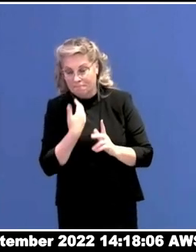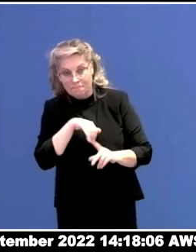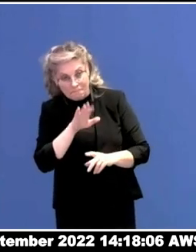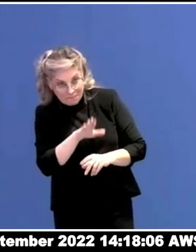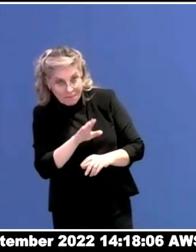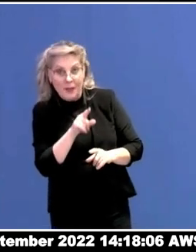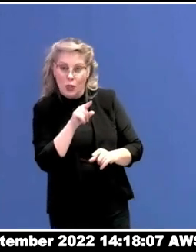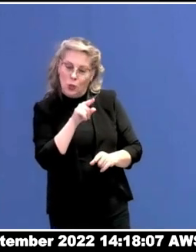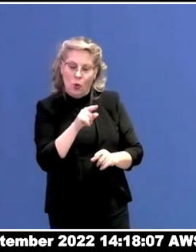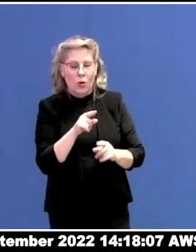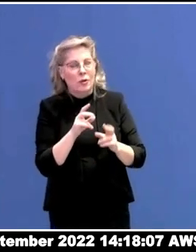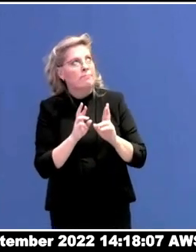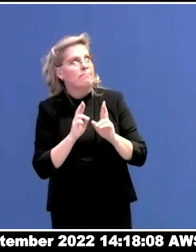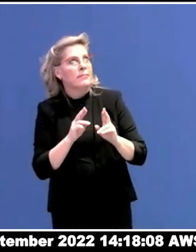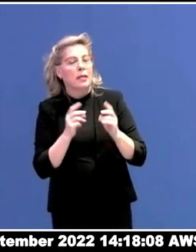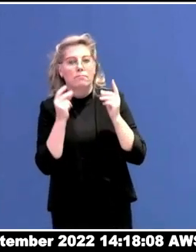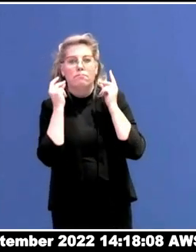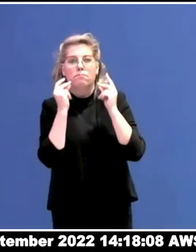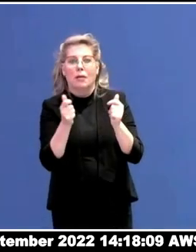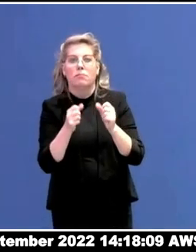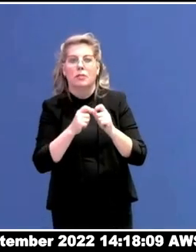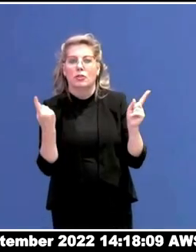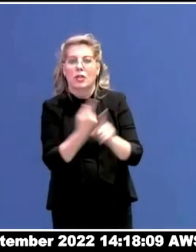I would second what, you know, Debbie just said.